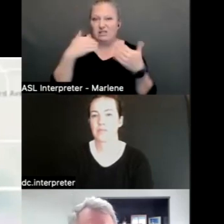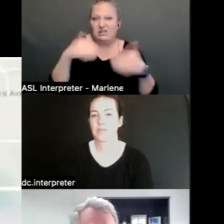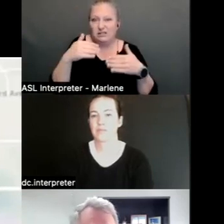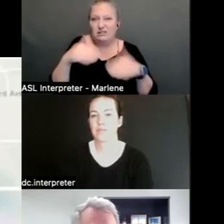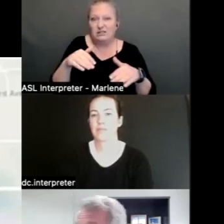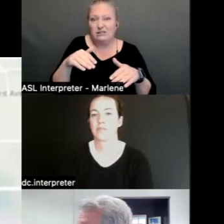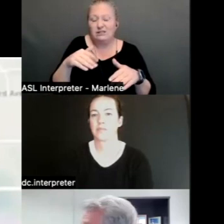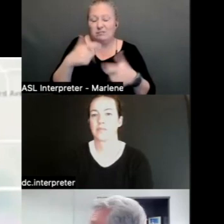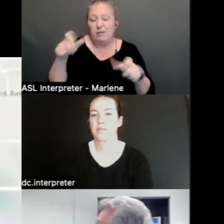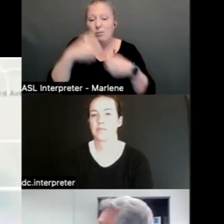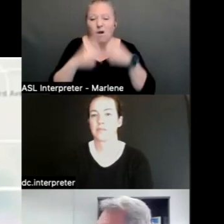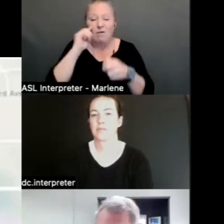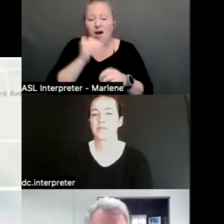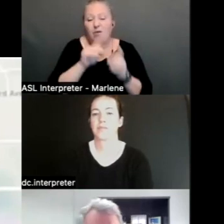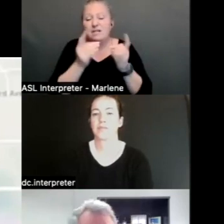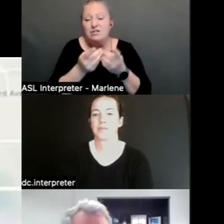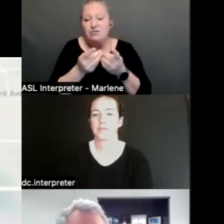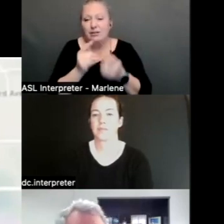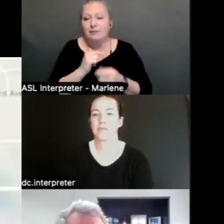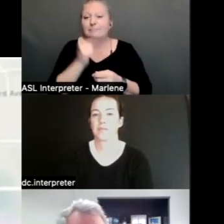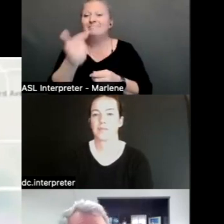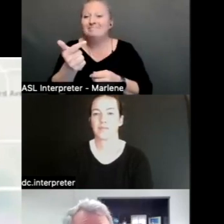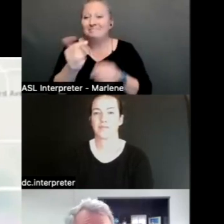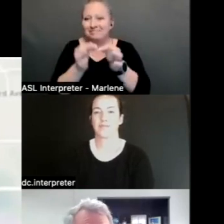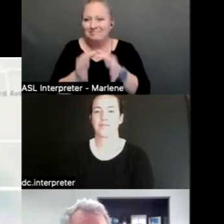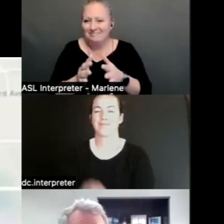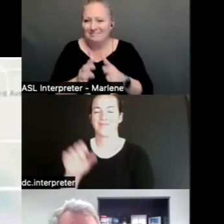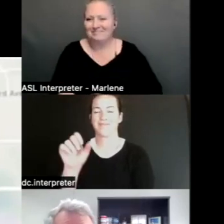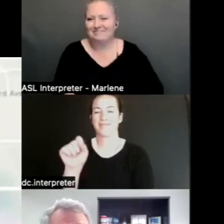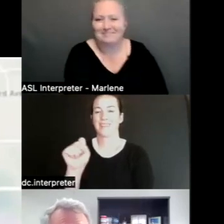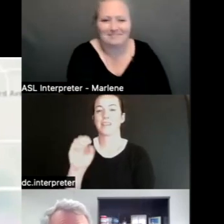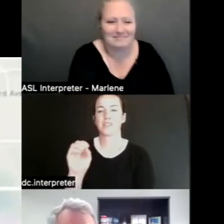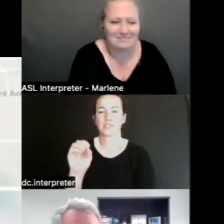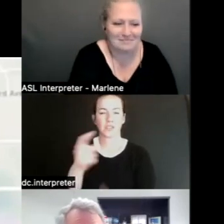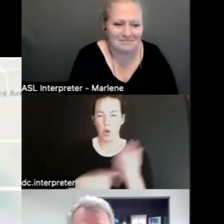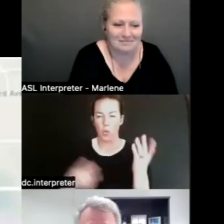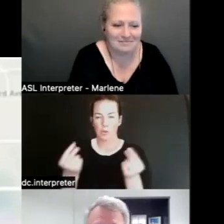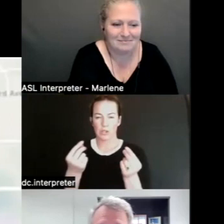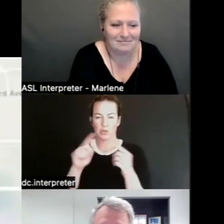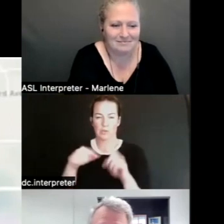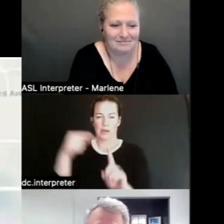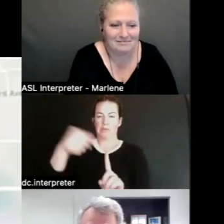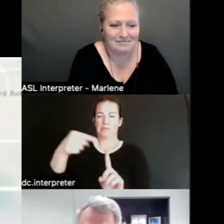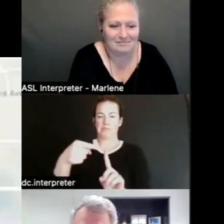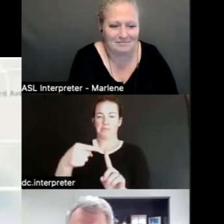problematic for our district. So what what are we doing about that? Actually one more slide